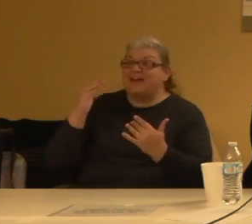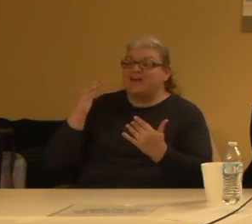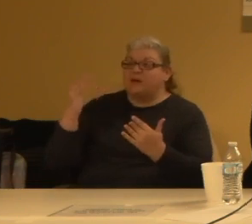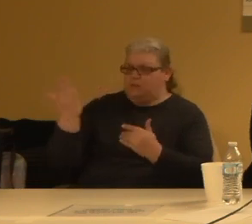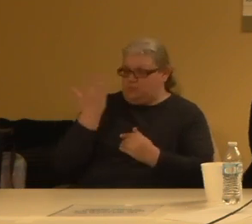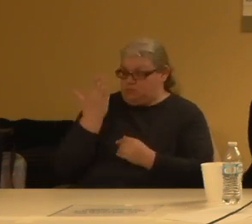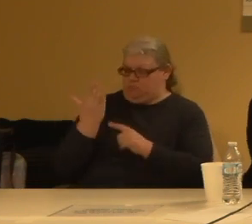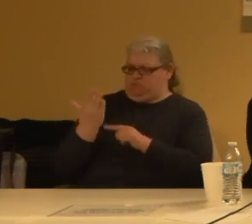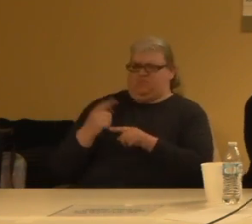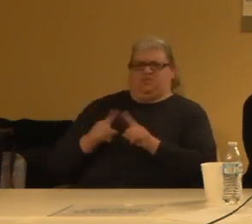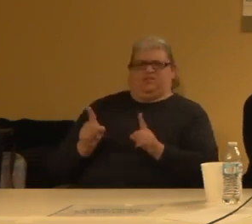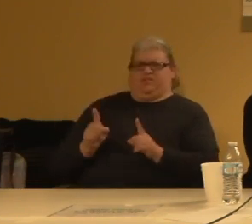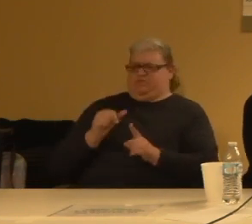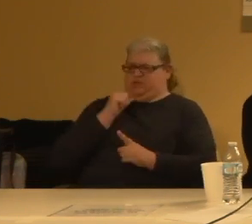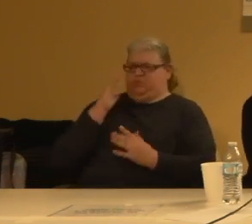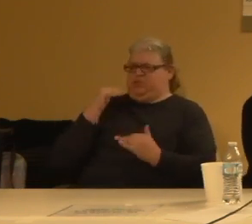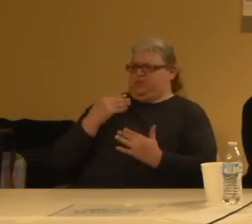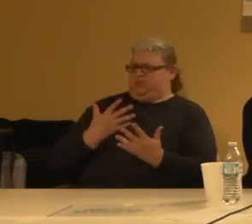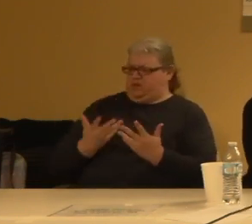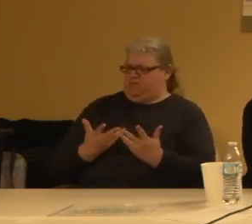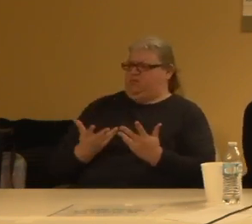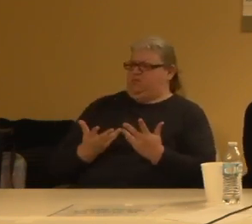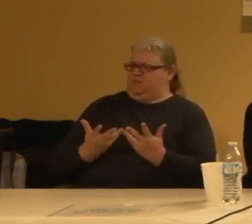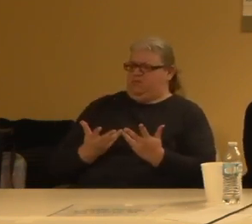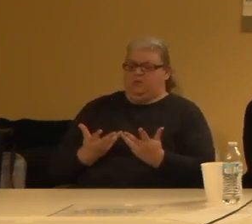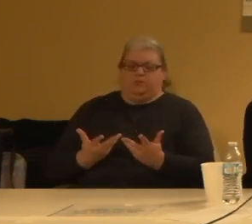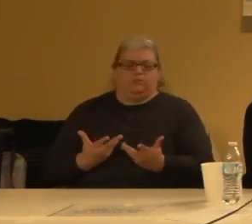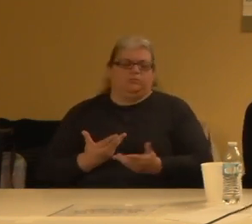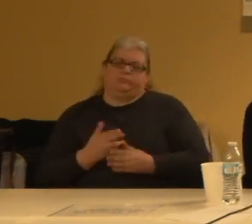like these are the mandates, this is what we're all gonna do together."